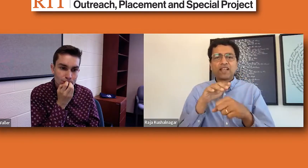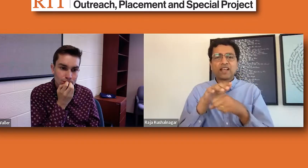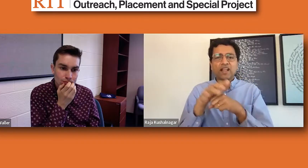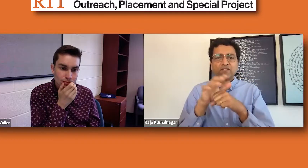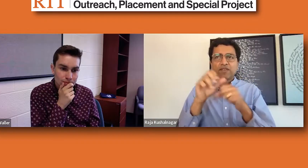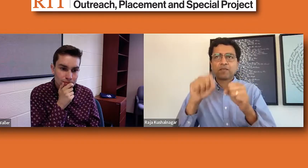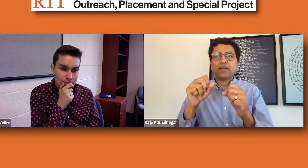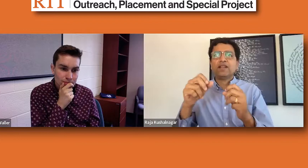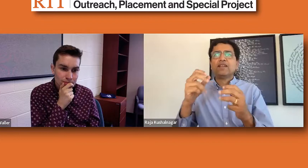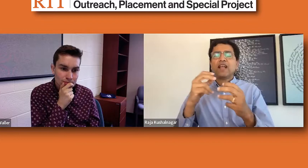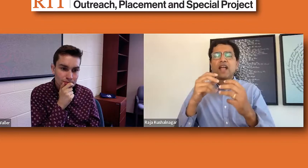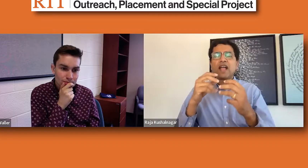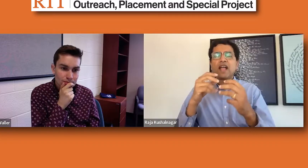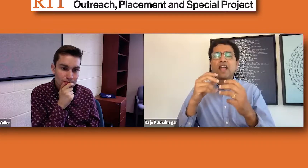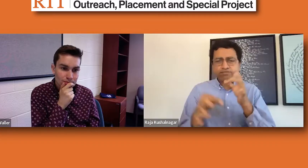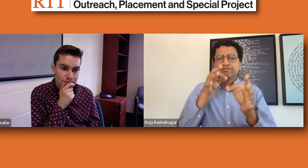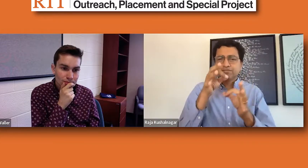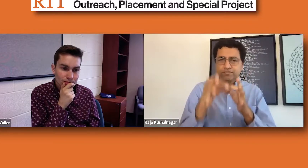that there's often not enough